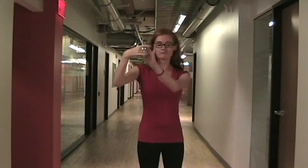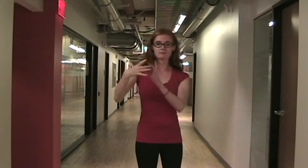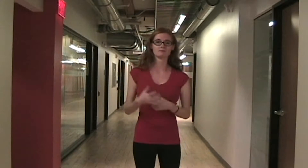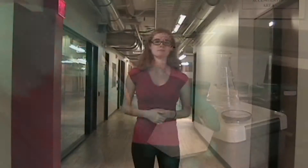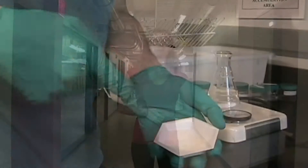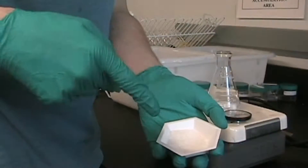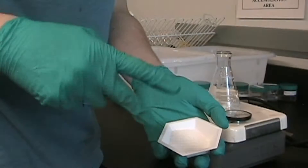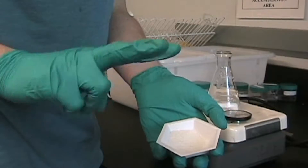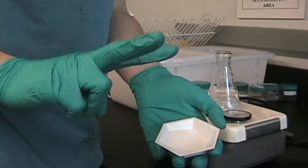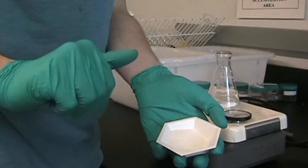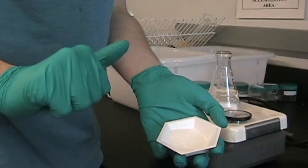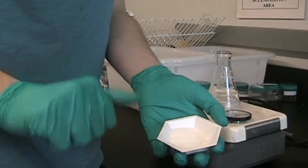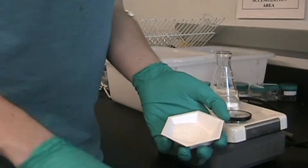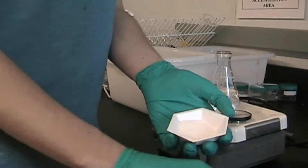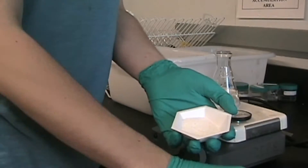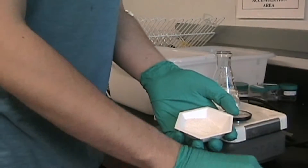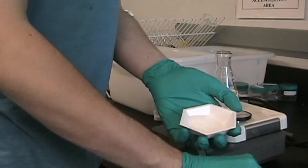This is called Poly(vinyl-alcohol) as known as PVA.